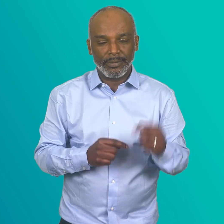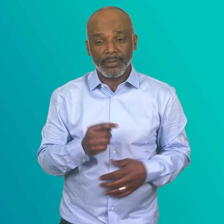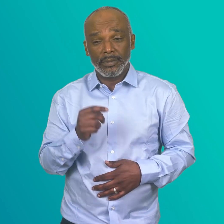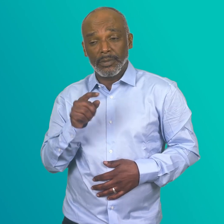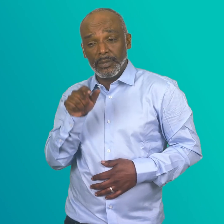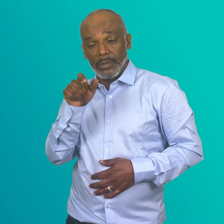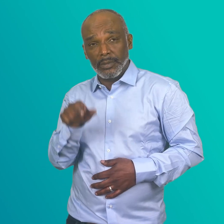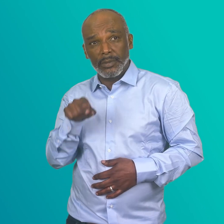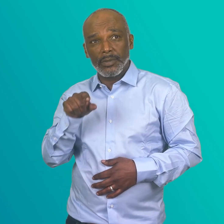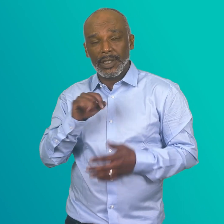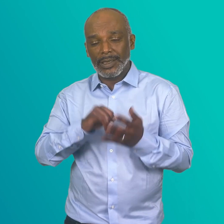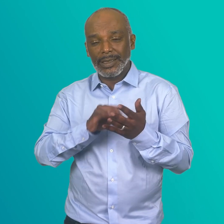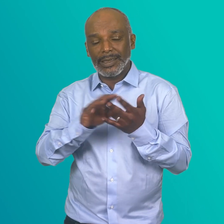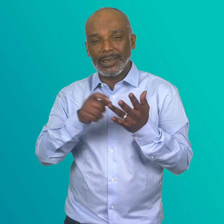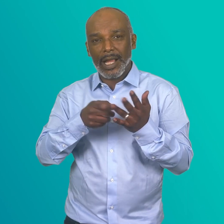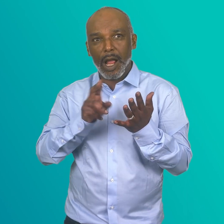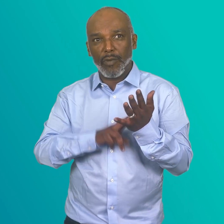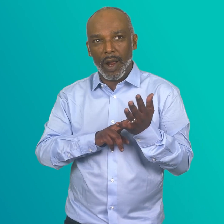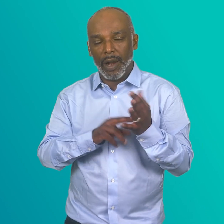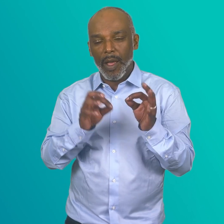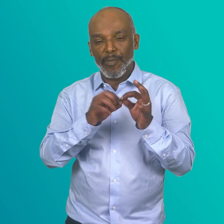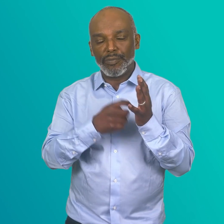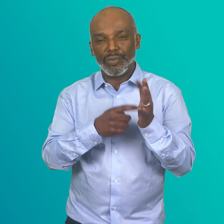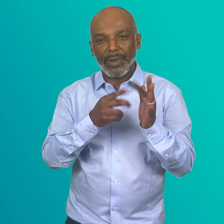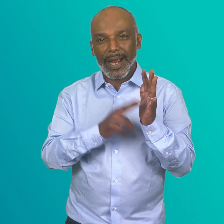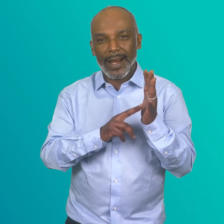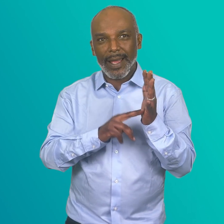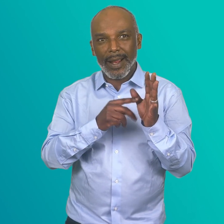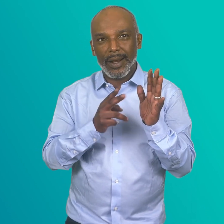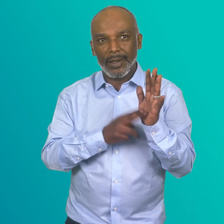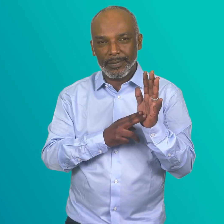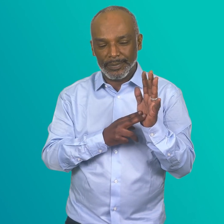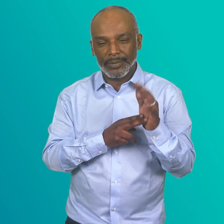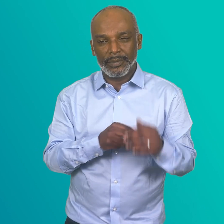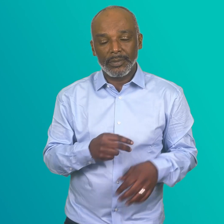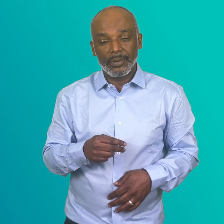Sharon Brennan